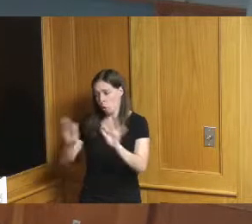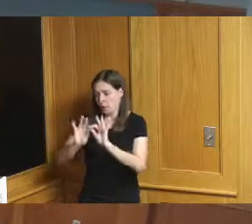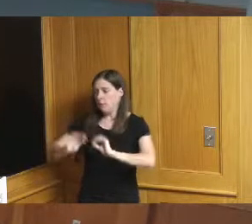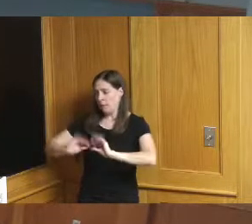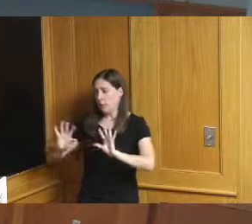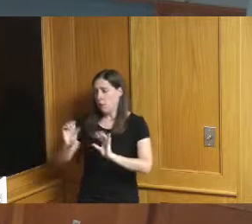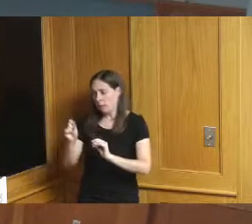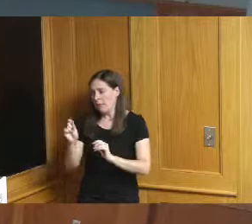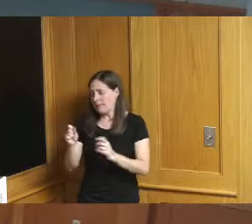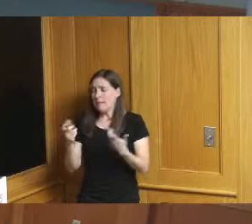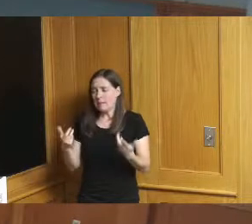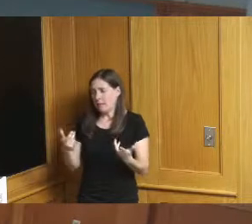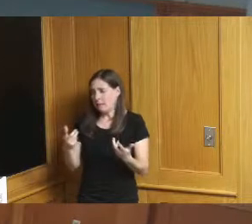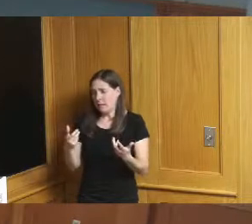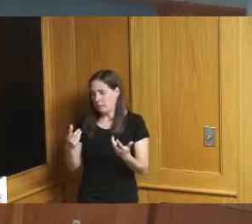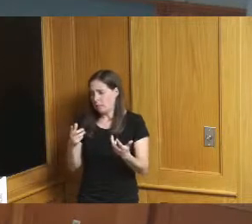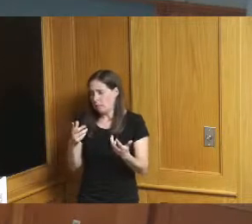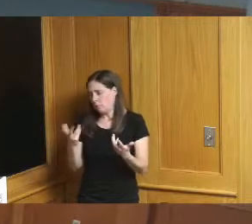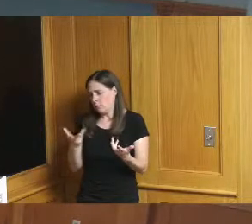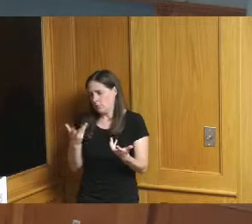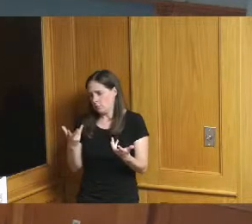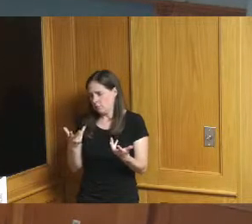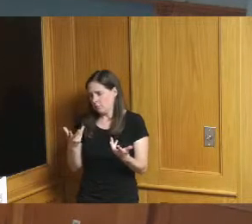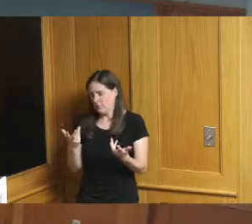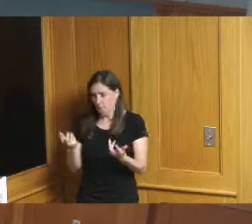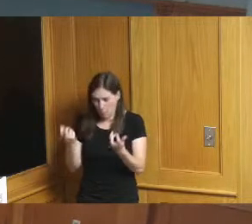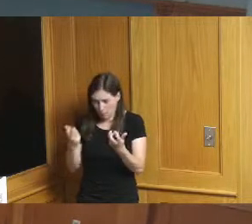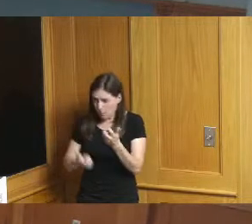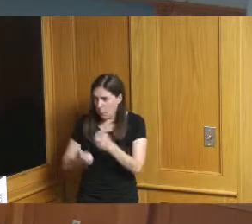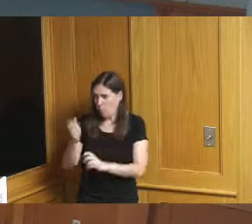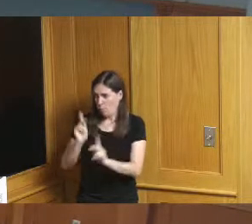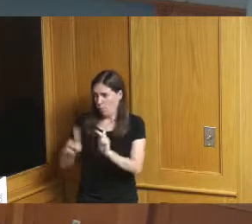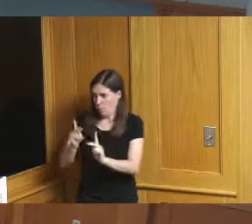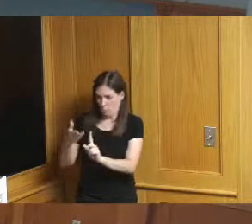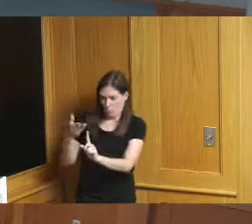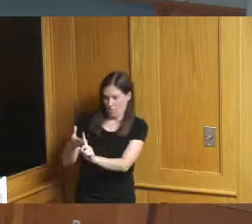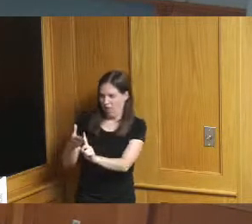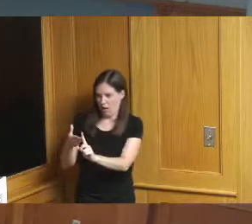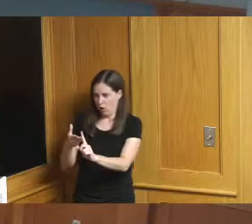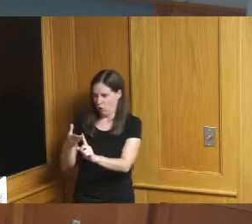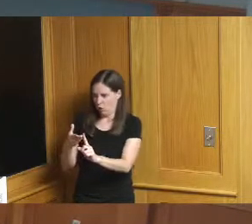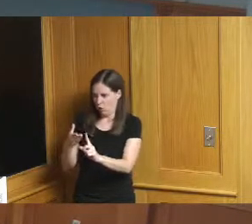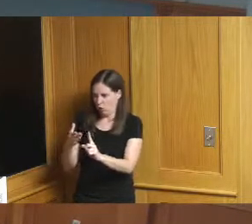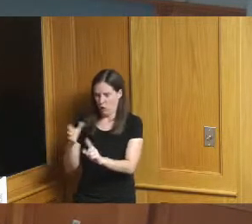you say having the predominant number of people on there and then it's like what just happened so